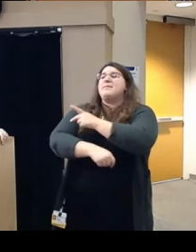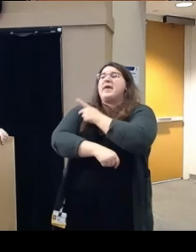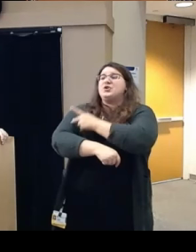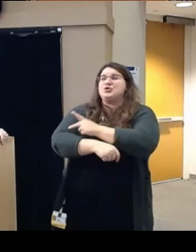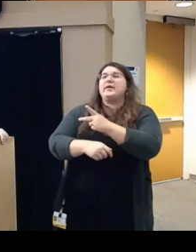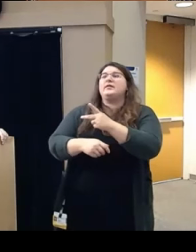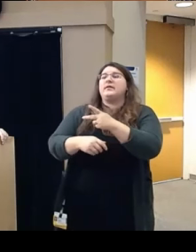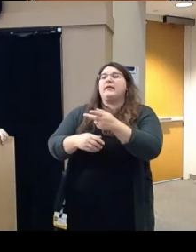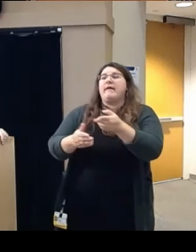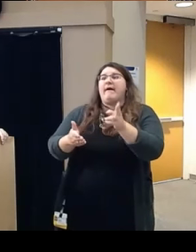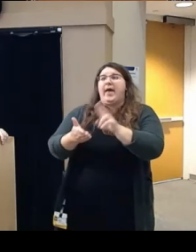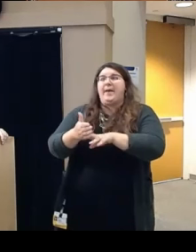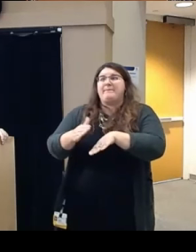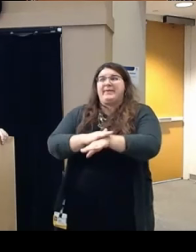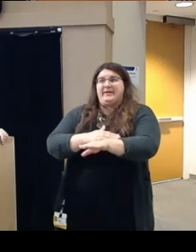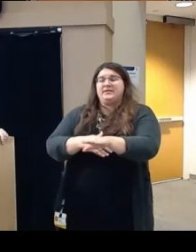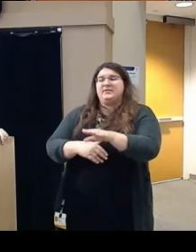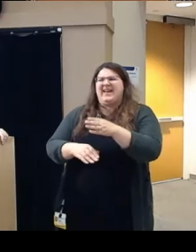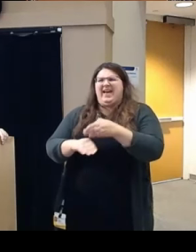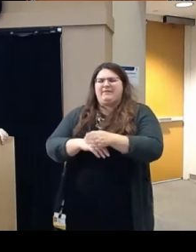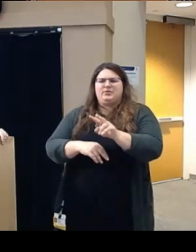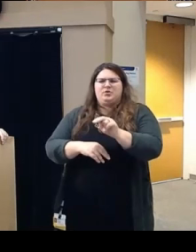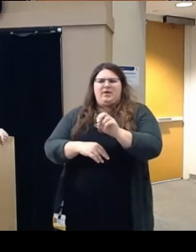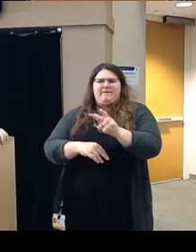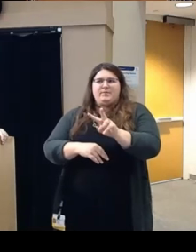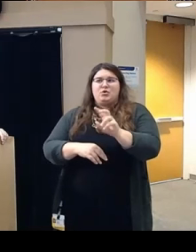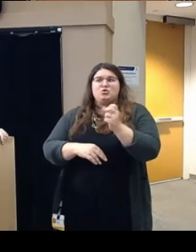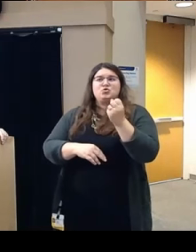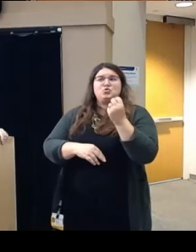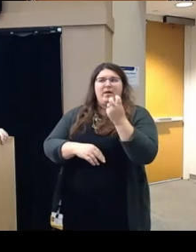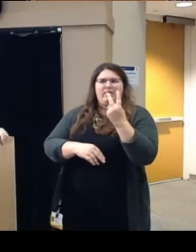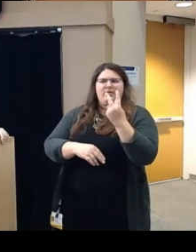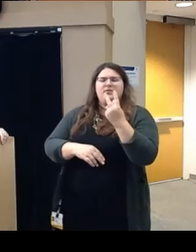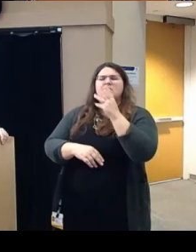have the new treatment plan and new episode of care using the module workflow so that's